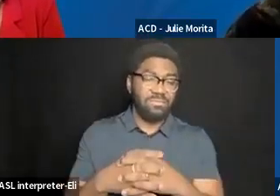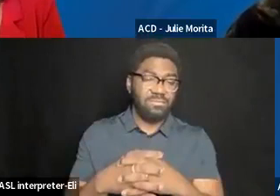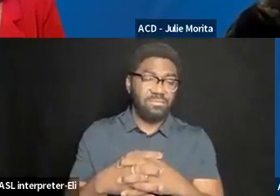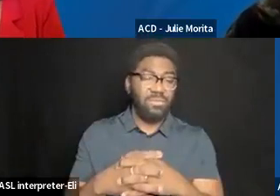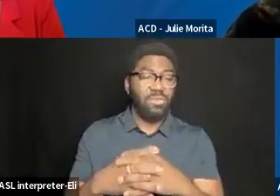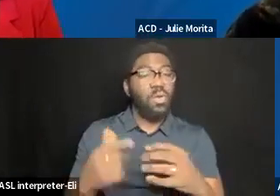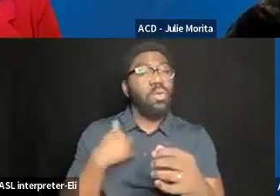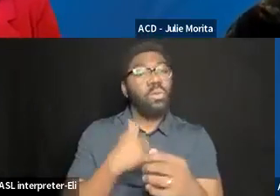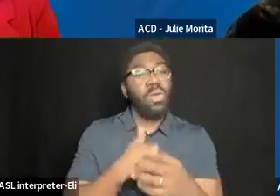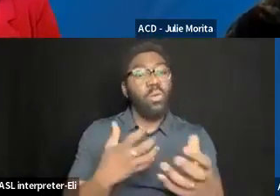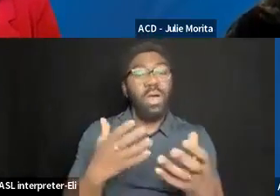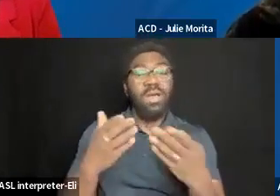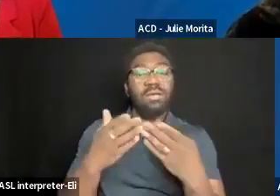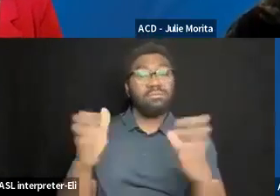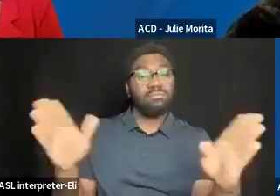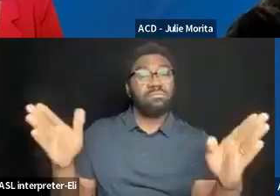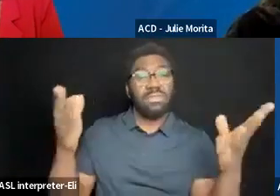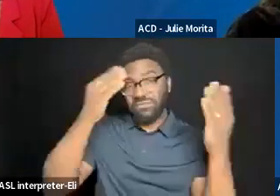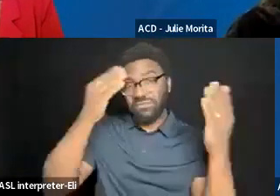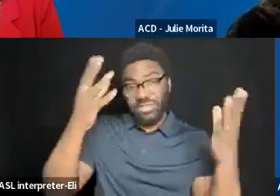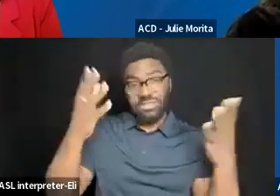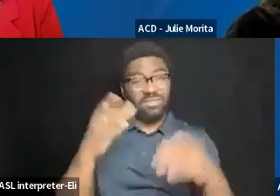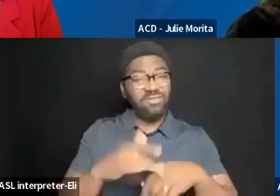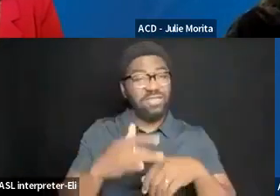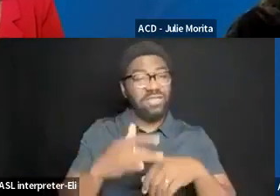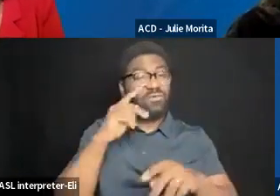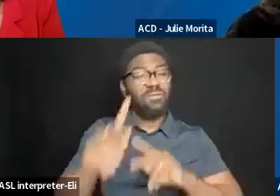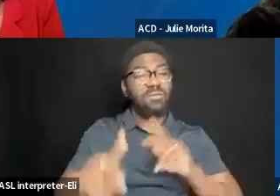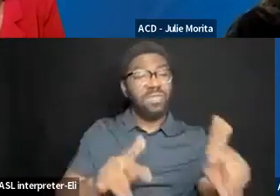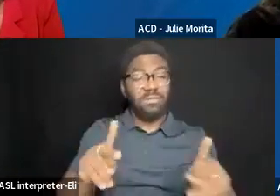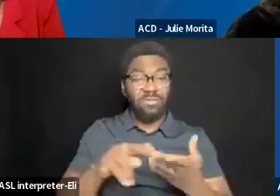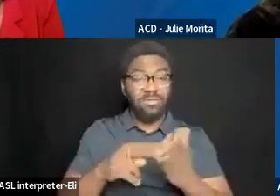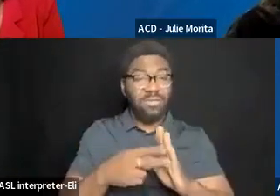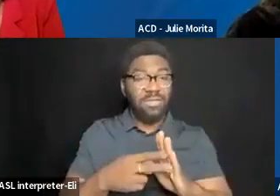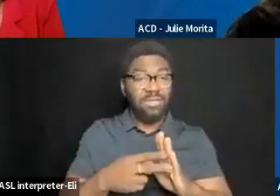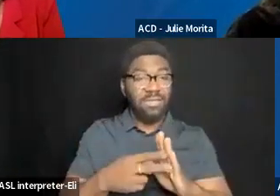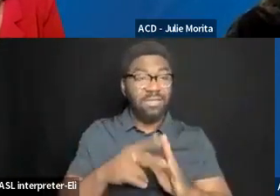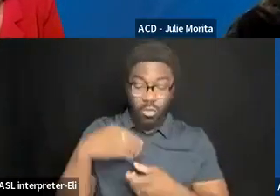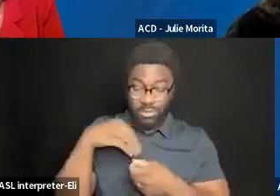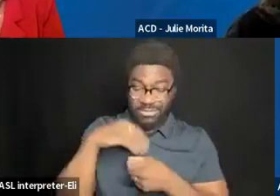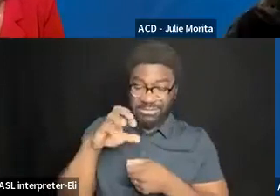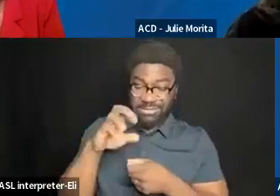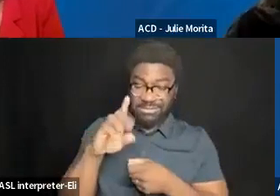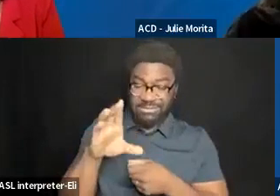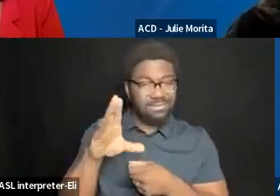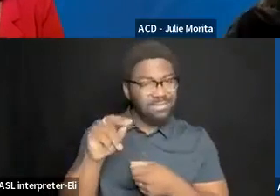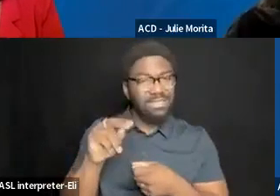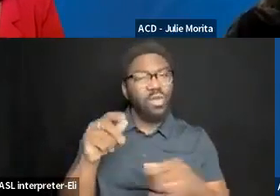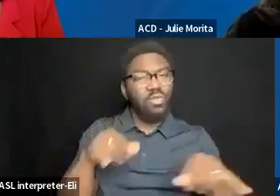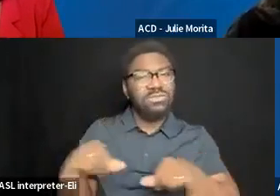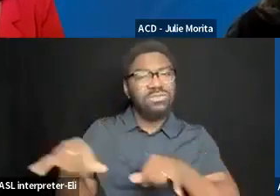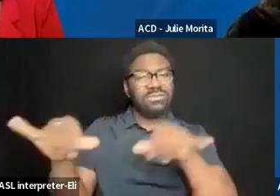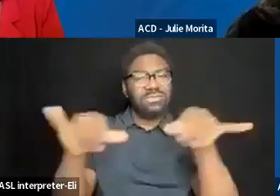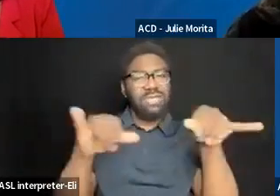So county to county across the states, state to state, standardize that data reporting and have it accessible so people know what's happening.